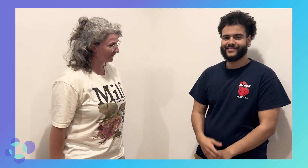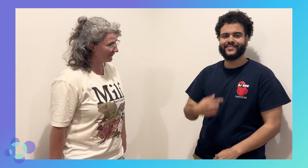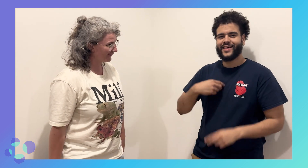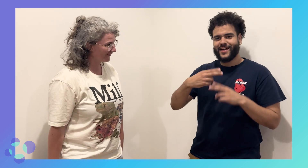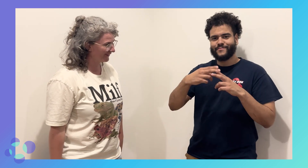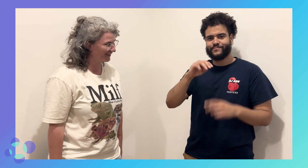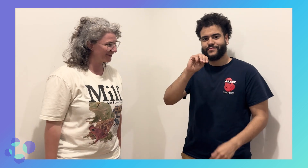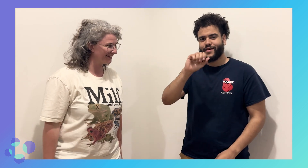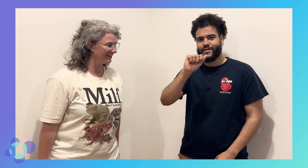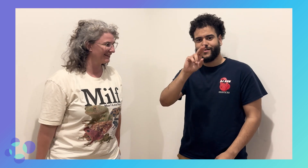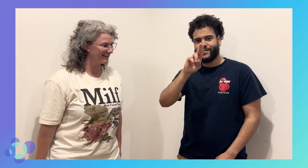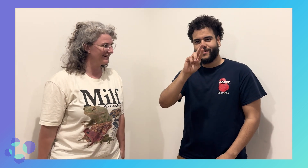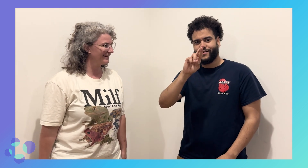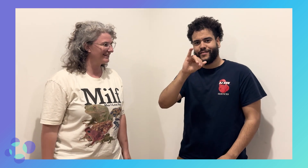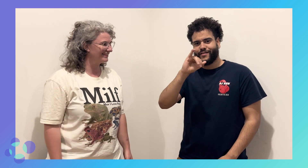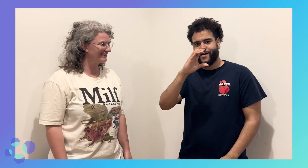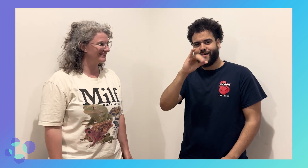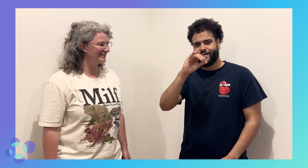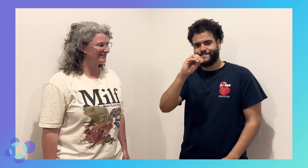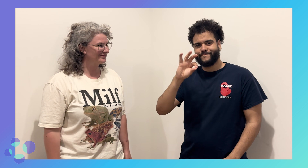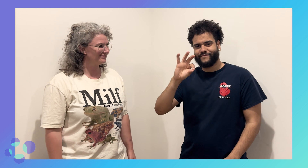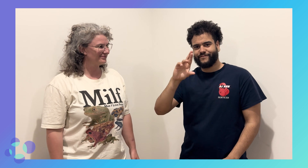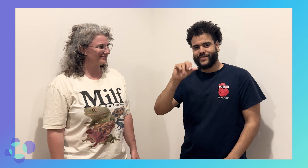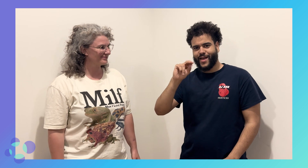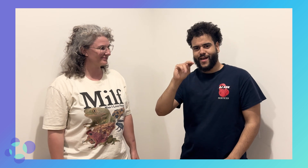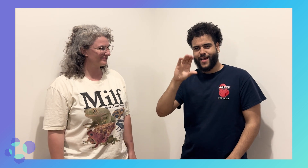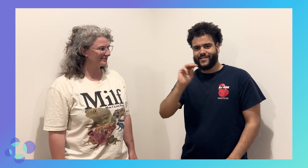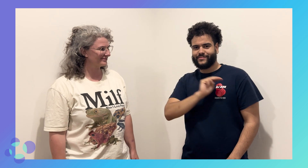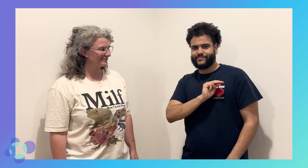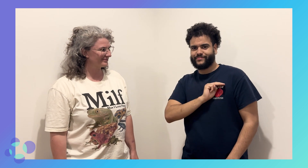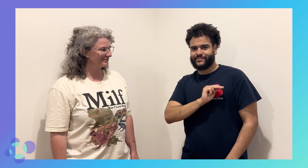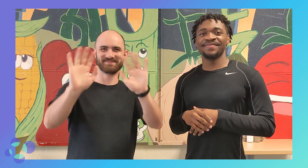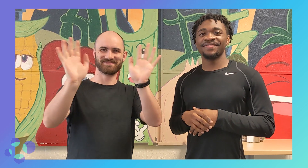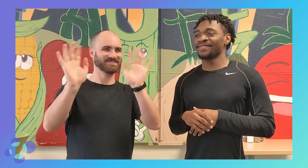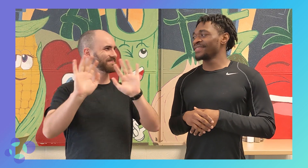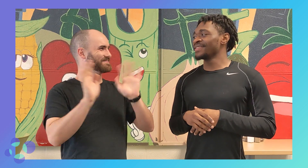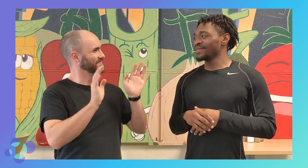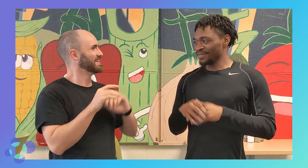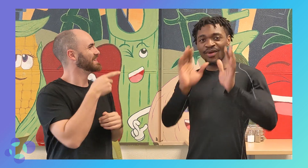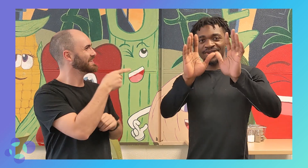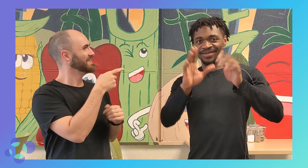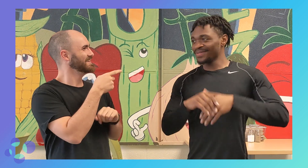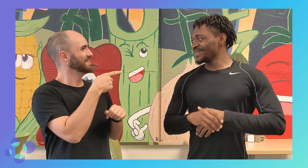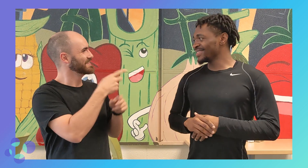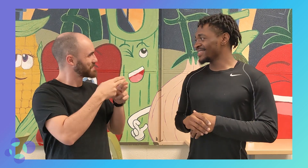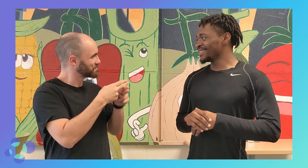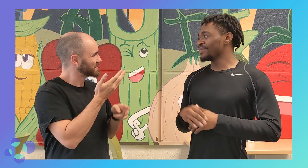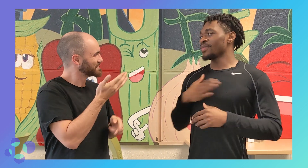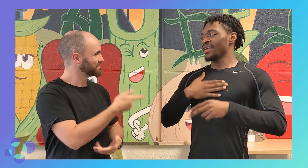My name is Mauricio Franco. Hi. Hello. What’s your name?